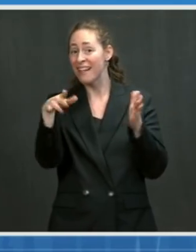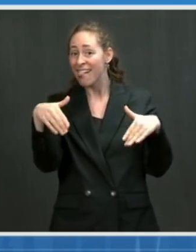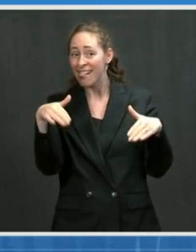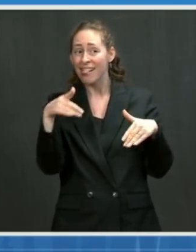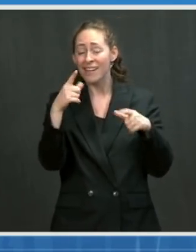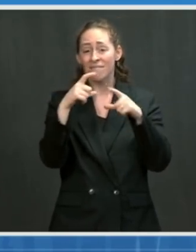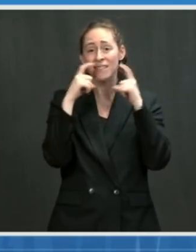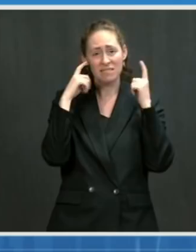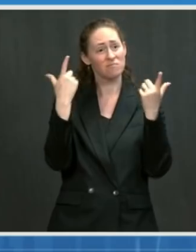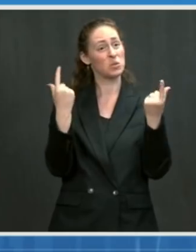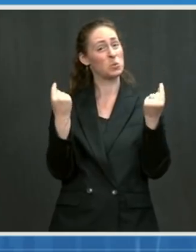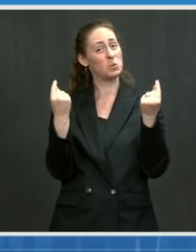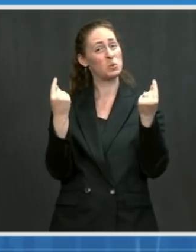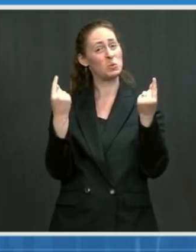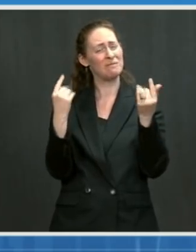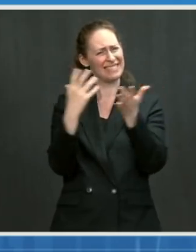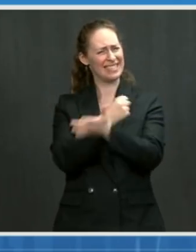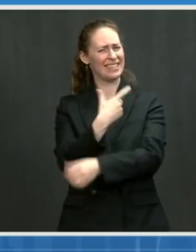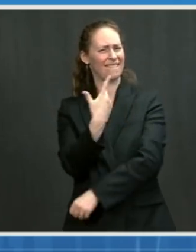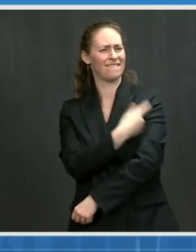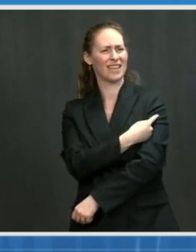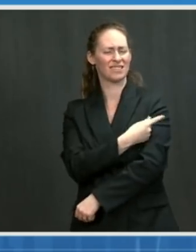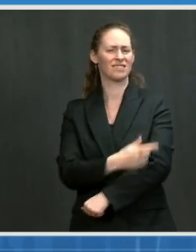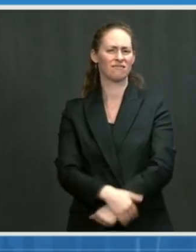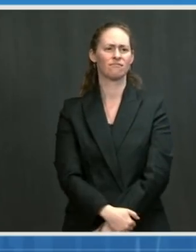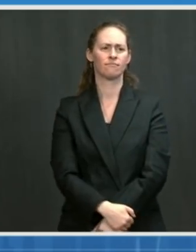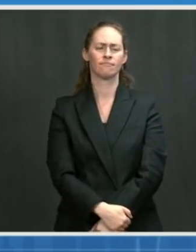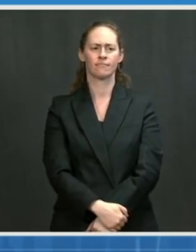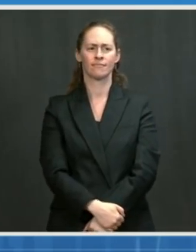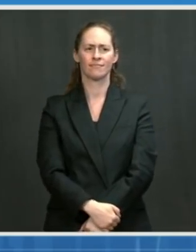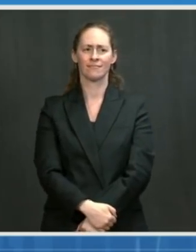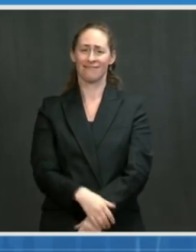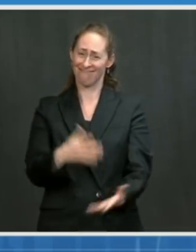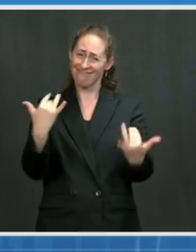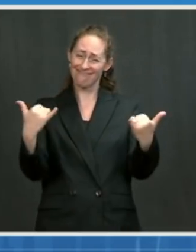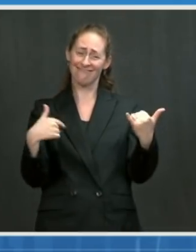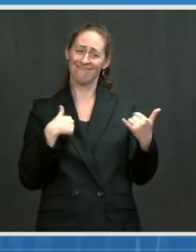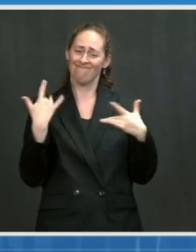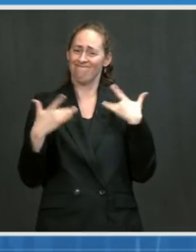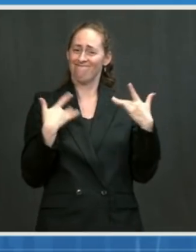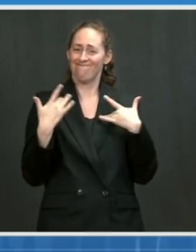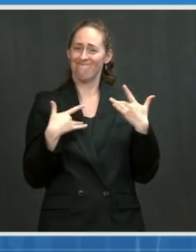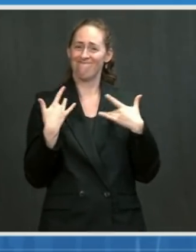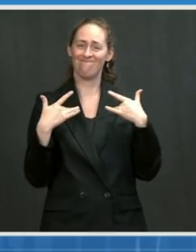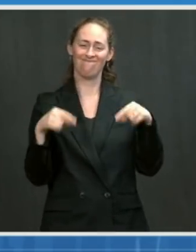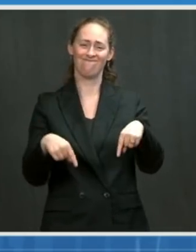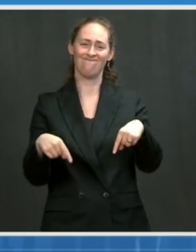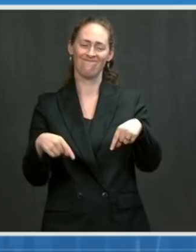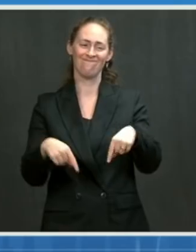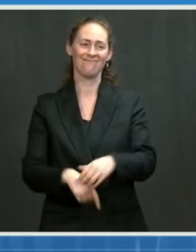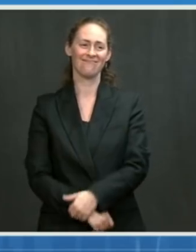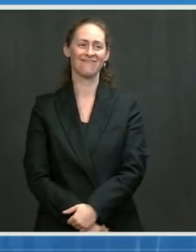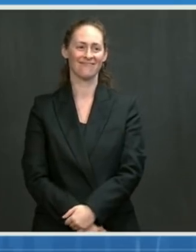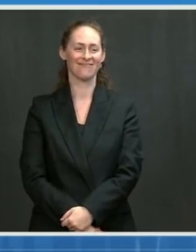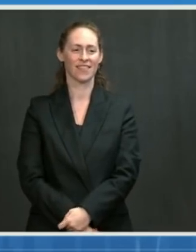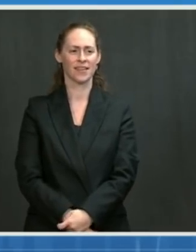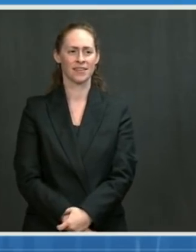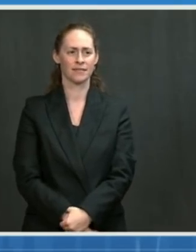SEVERE ILLNESS, DEATH OR SP SPREADING THE DISEASE TO ORES.